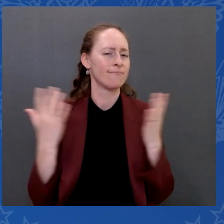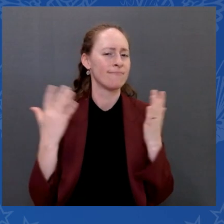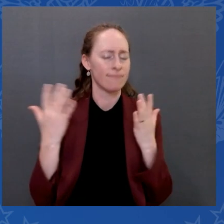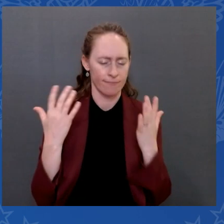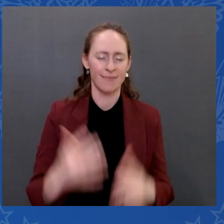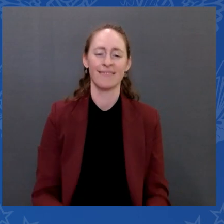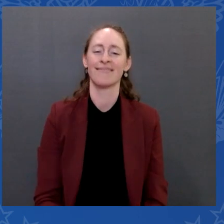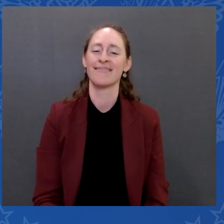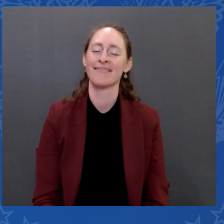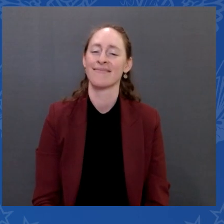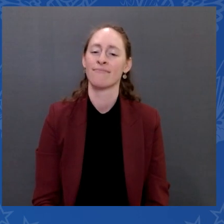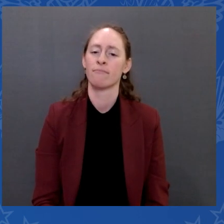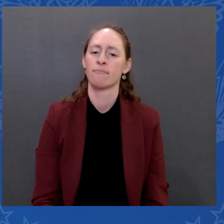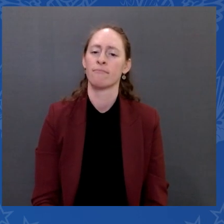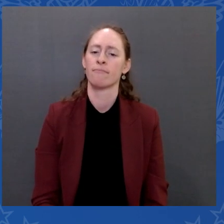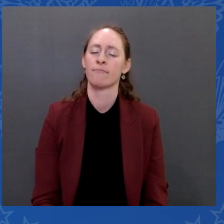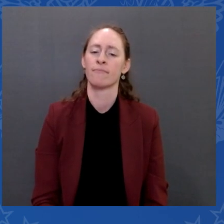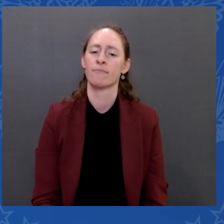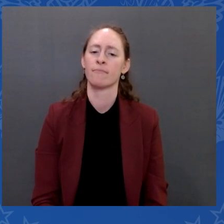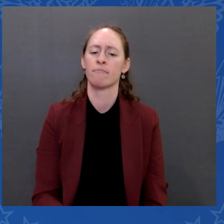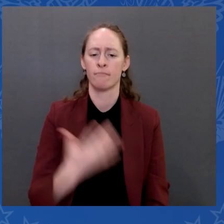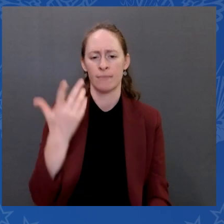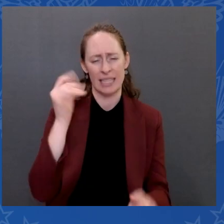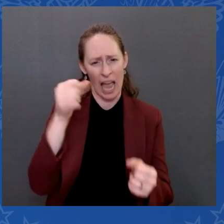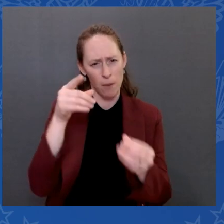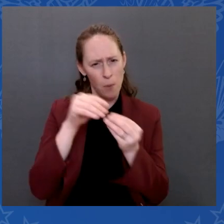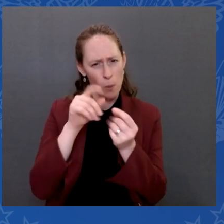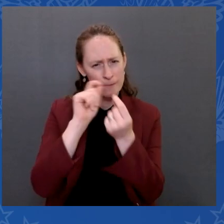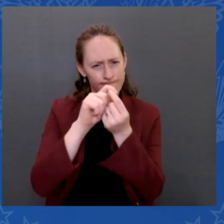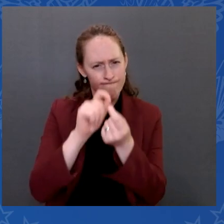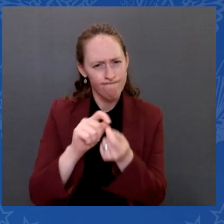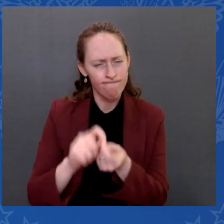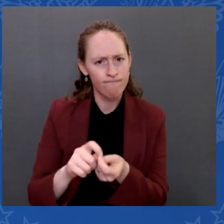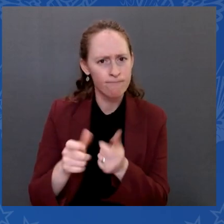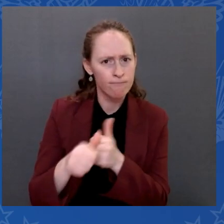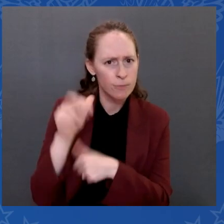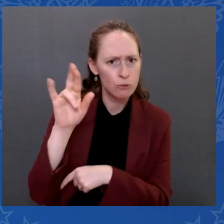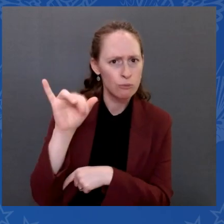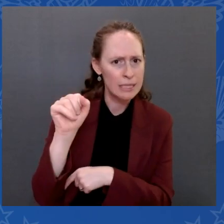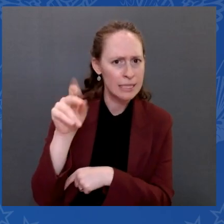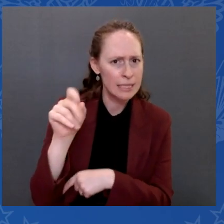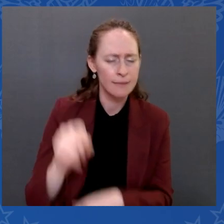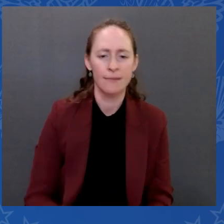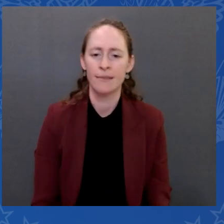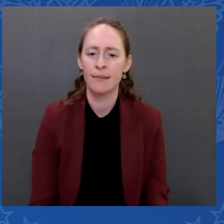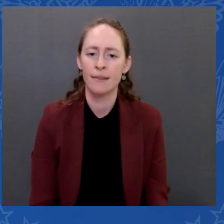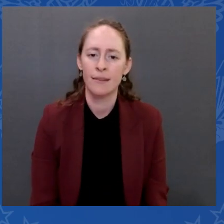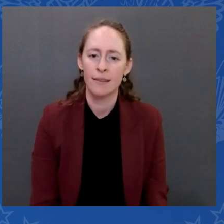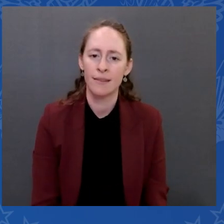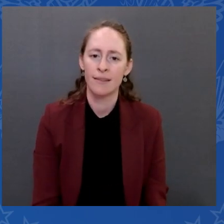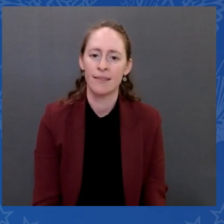Deputy Secretary Hicks: Absolutely, Brian. So Jim Taiclet did a great job, I think, laying out the dependency